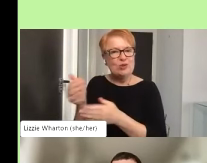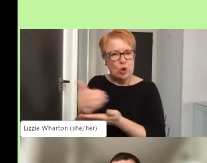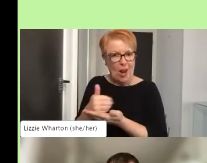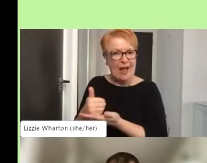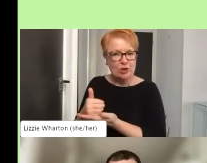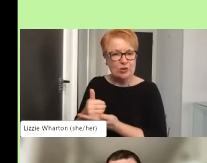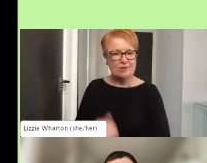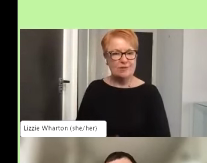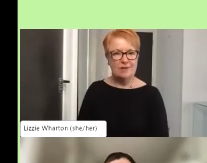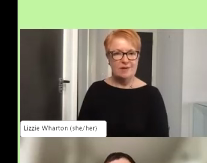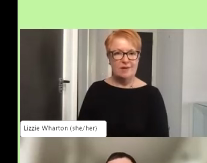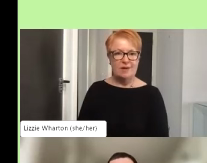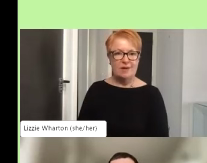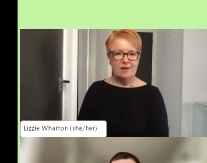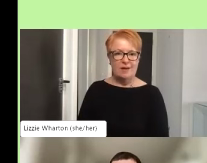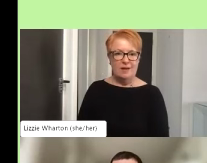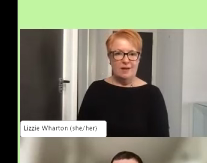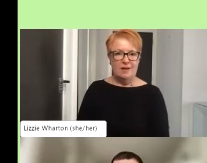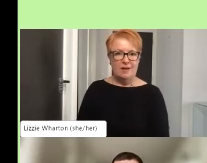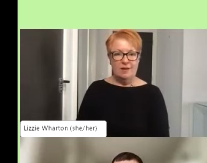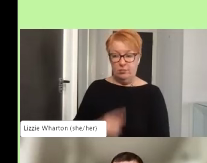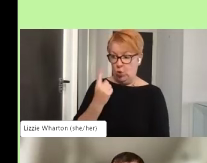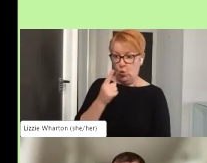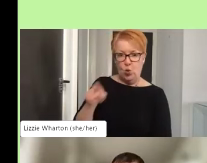to everyone working in the institution to understand what